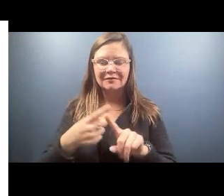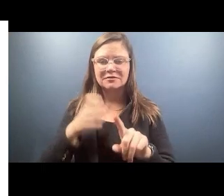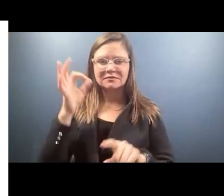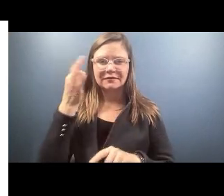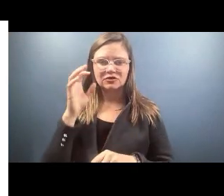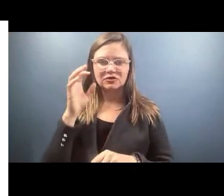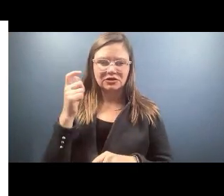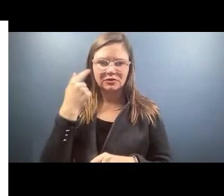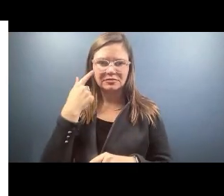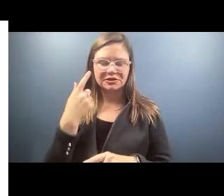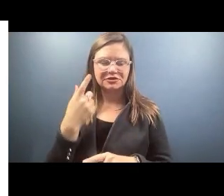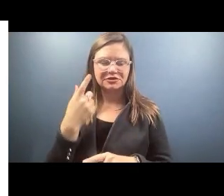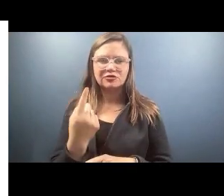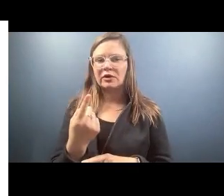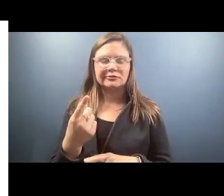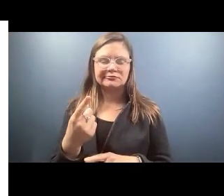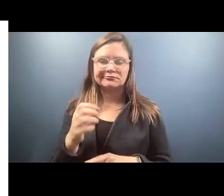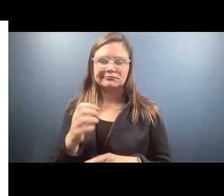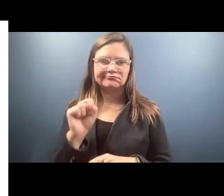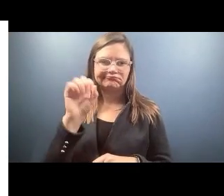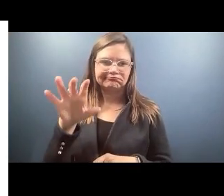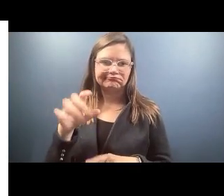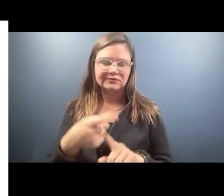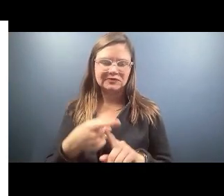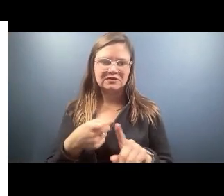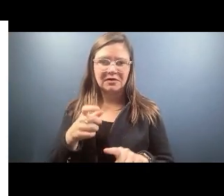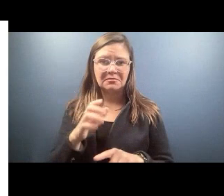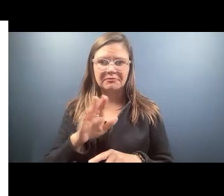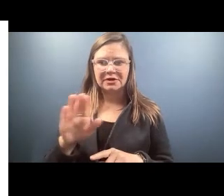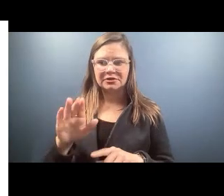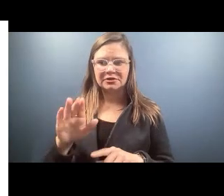And that's just one offering from the Bureau of Labor Statistics and your state departments of Labor.